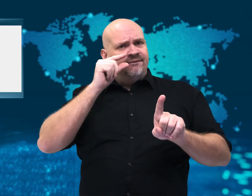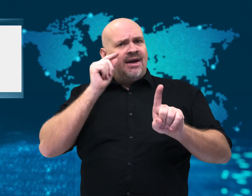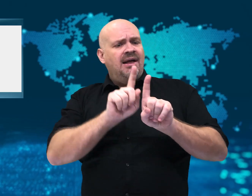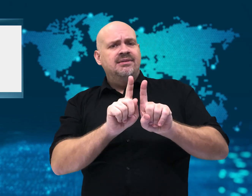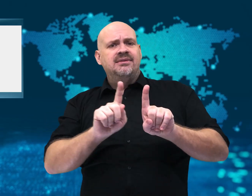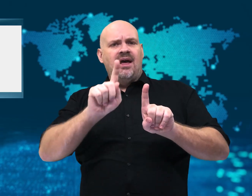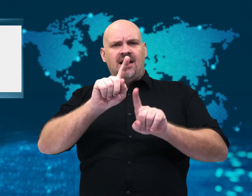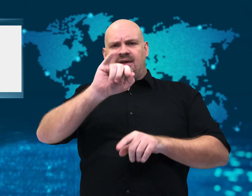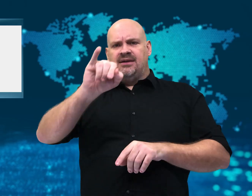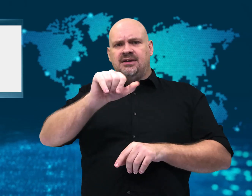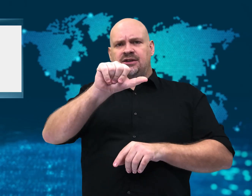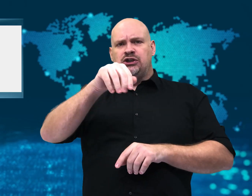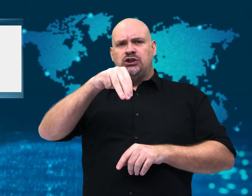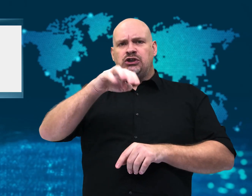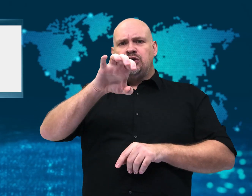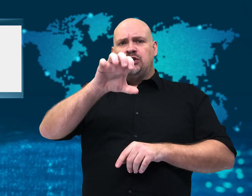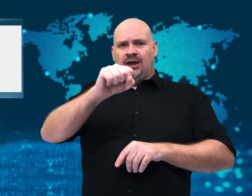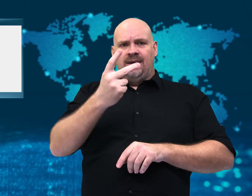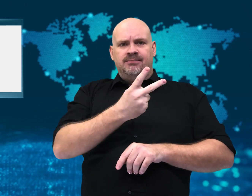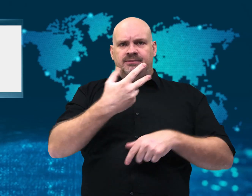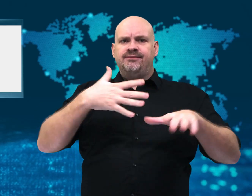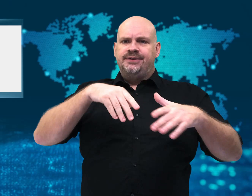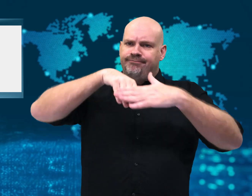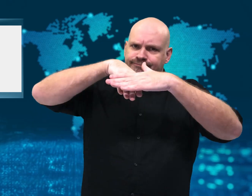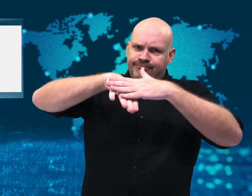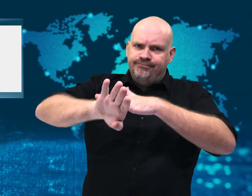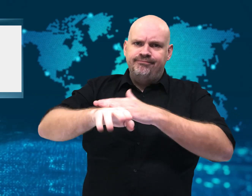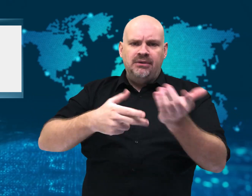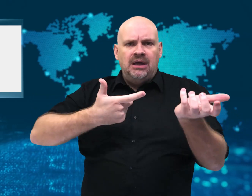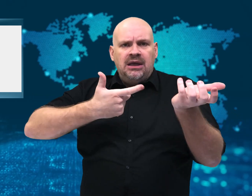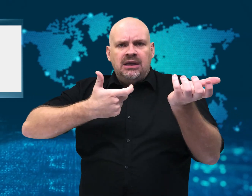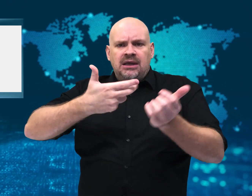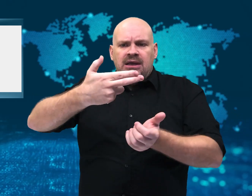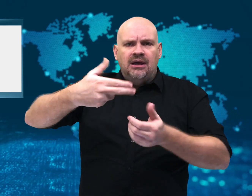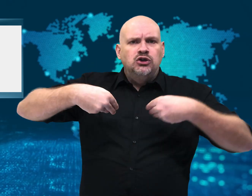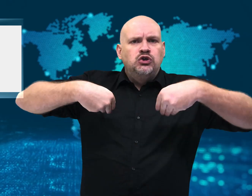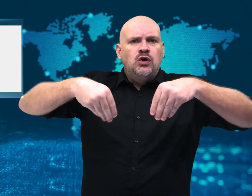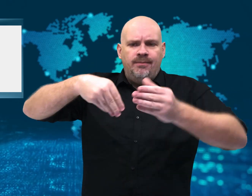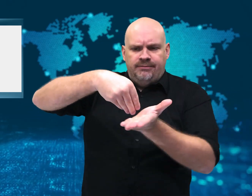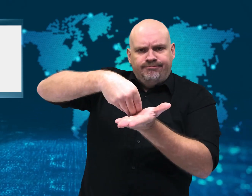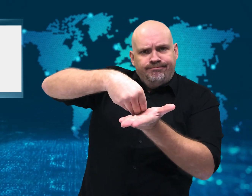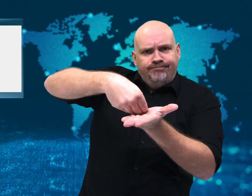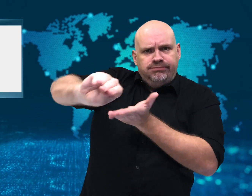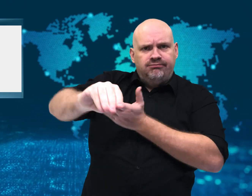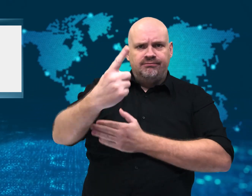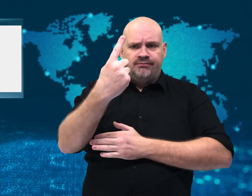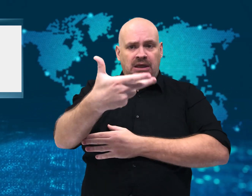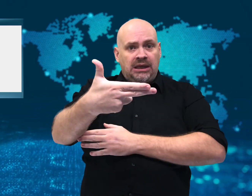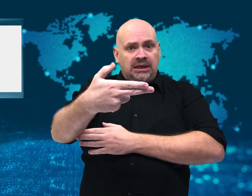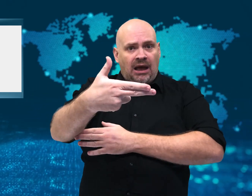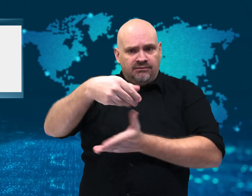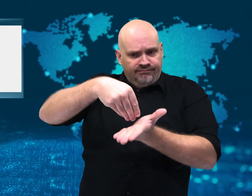bought a 9mm Sig Sauer SP 2022 at a gun store with his son.